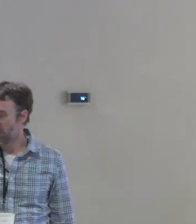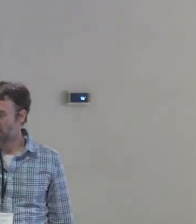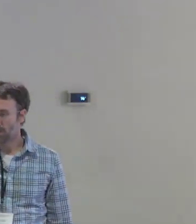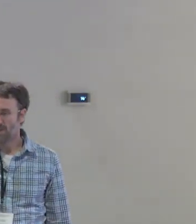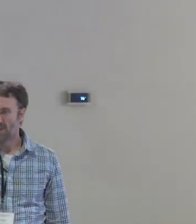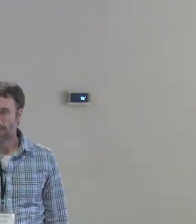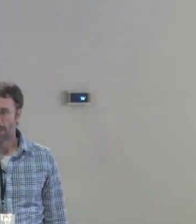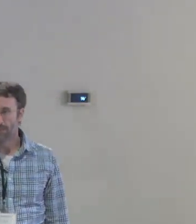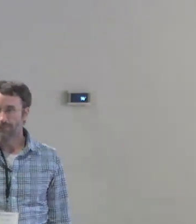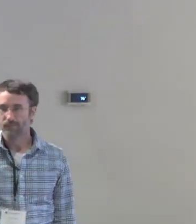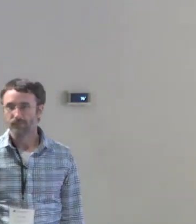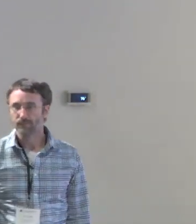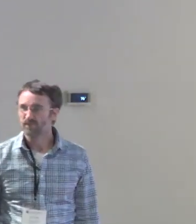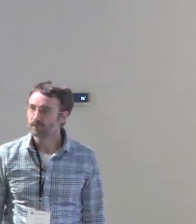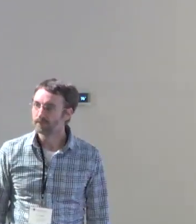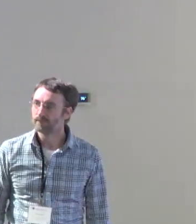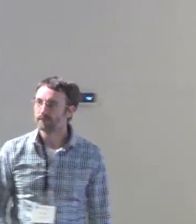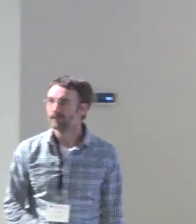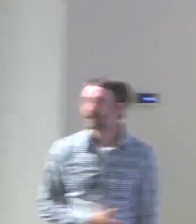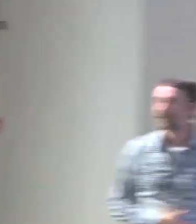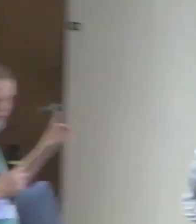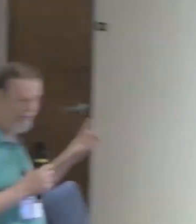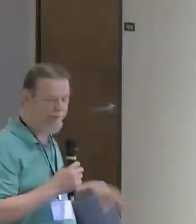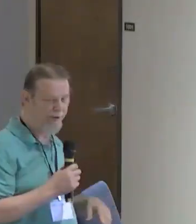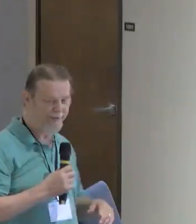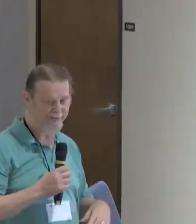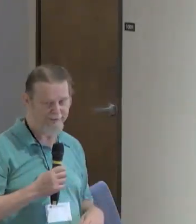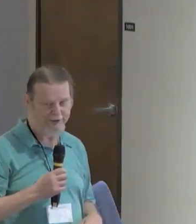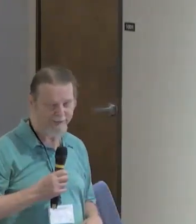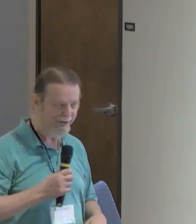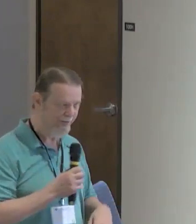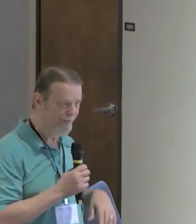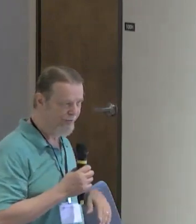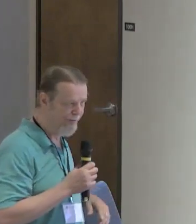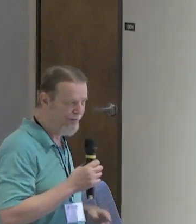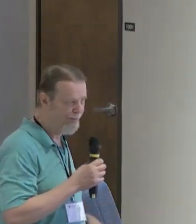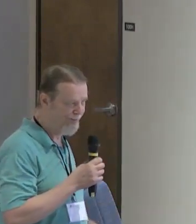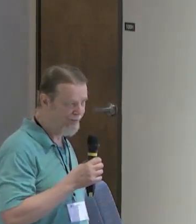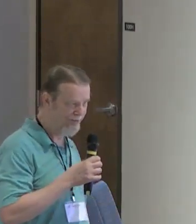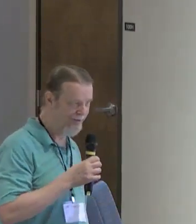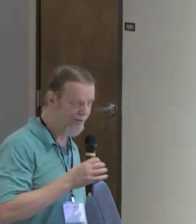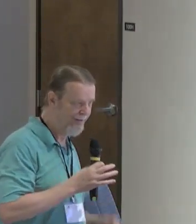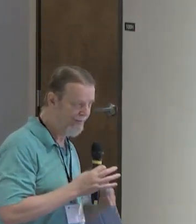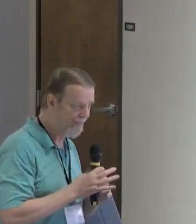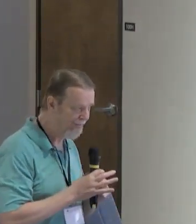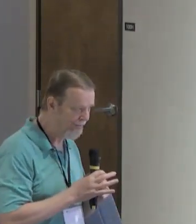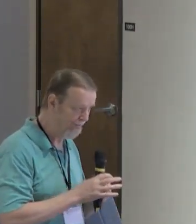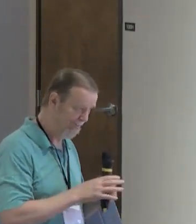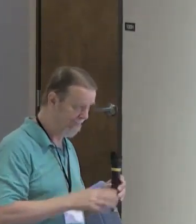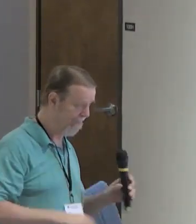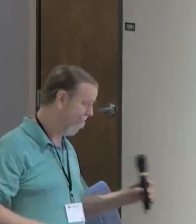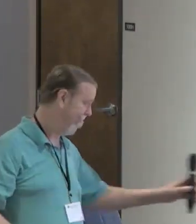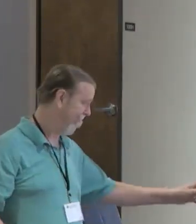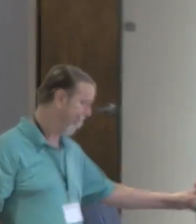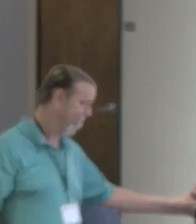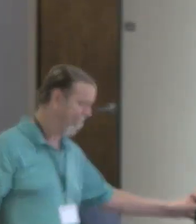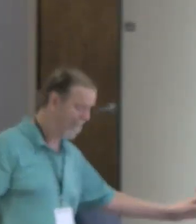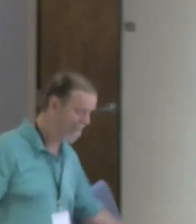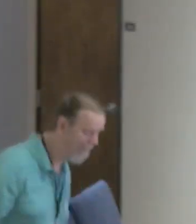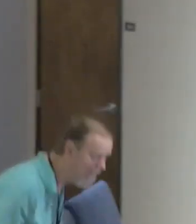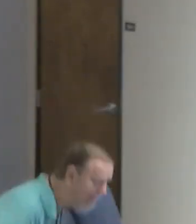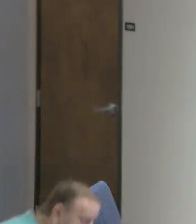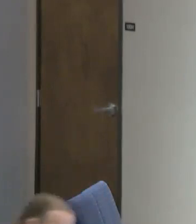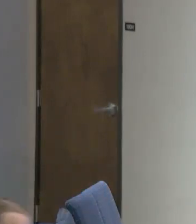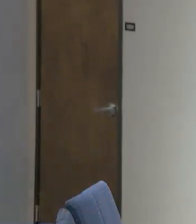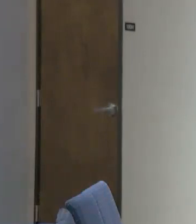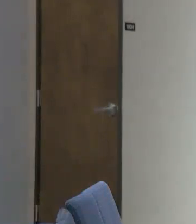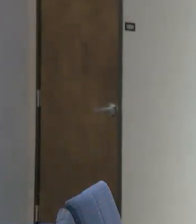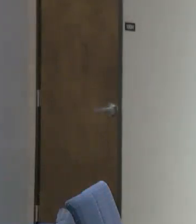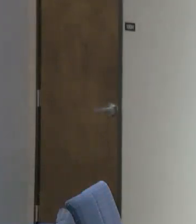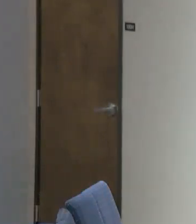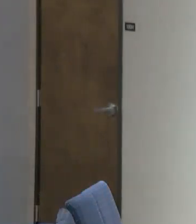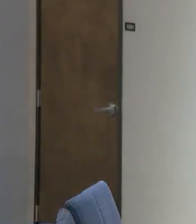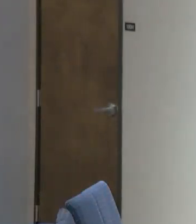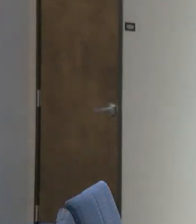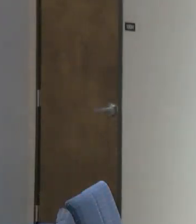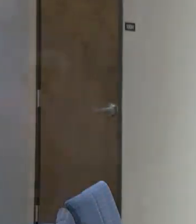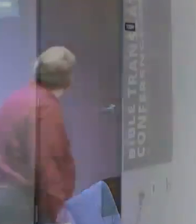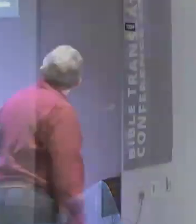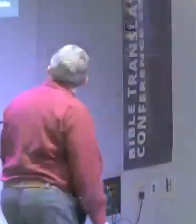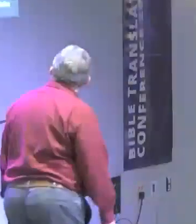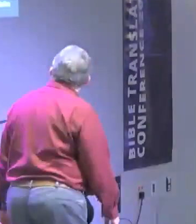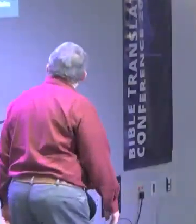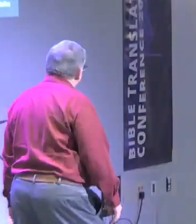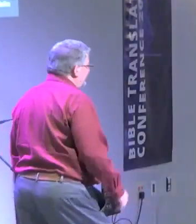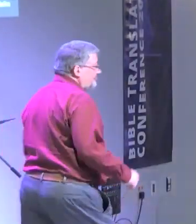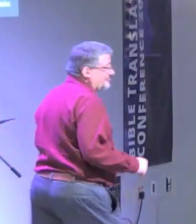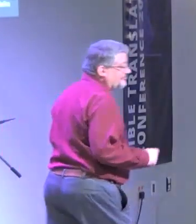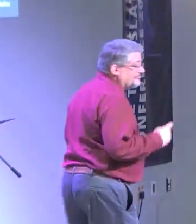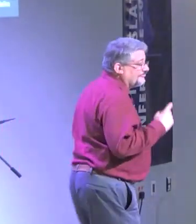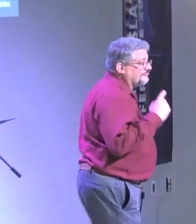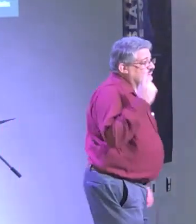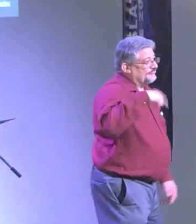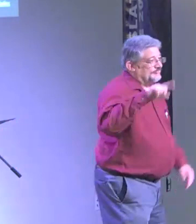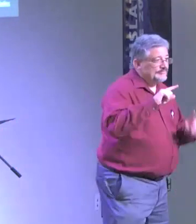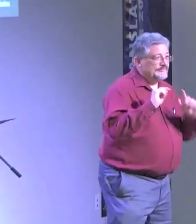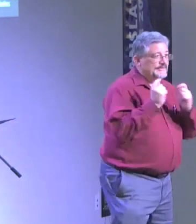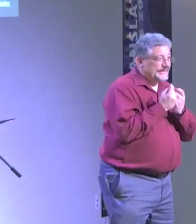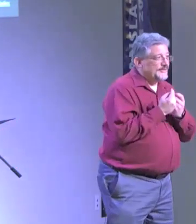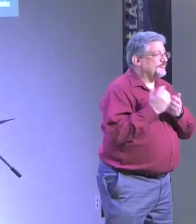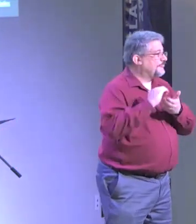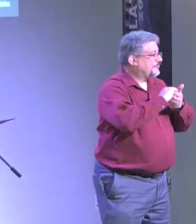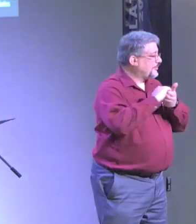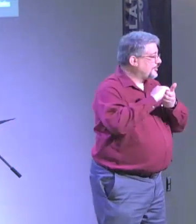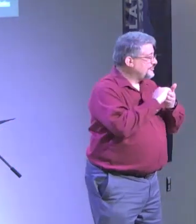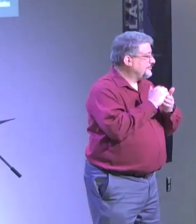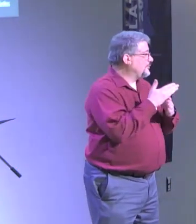I'm Nathan Miles and Eric is my boss and I'm a software developer.